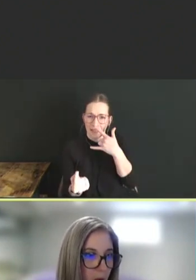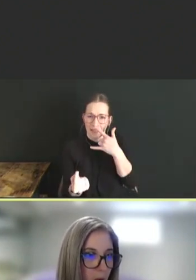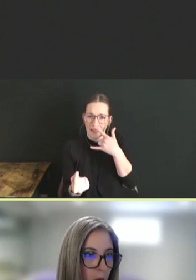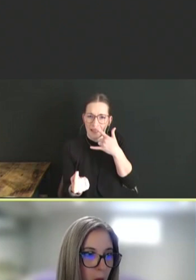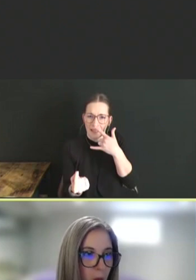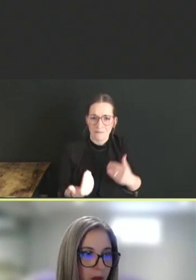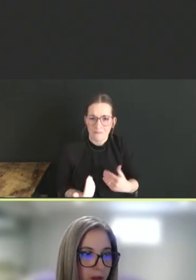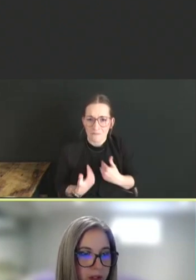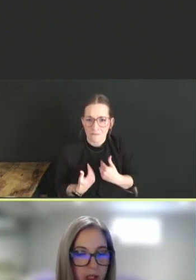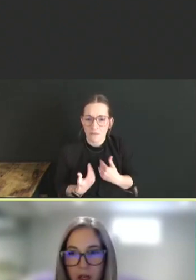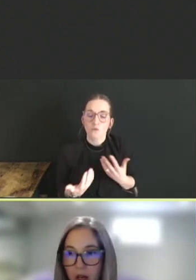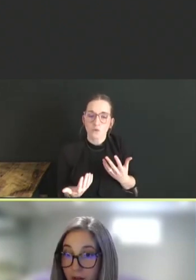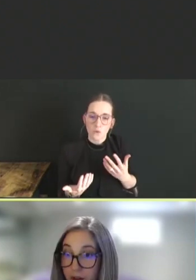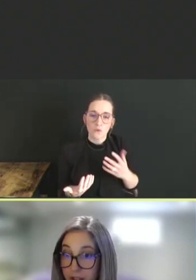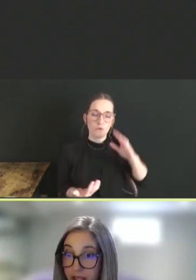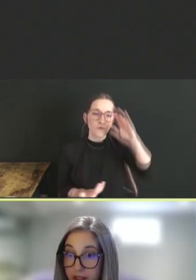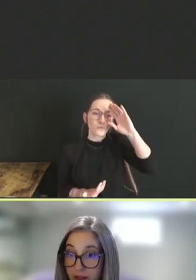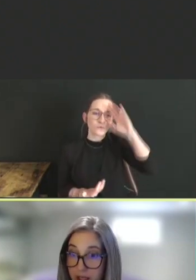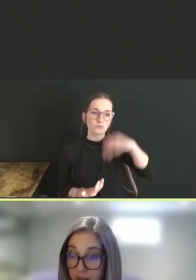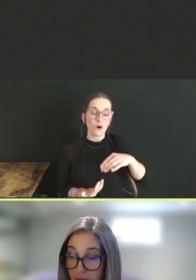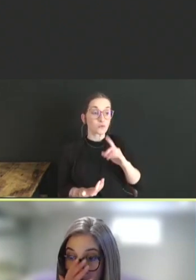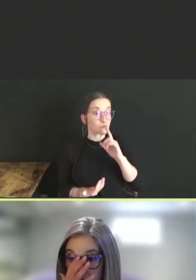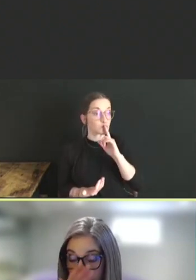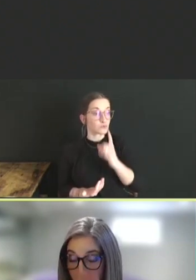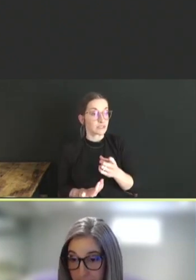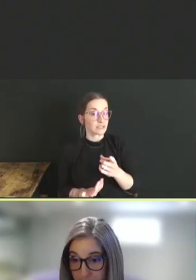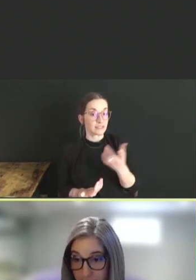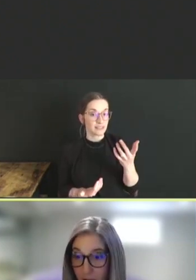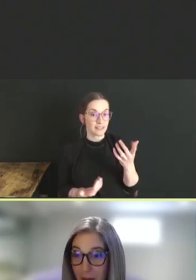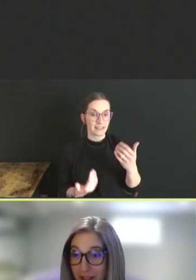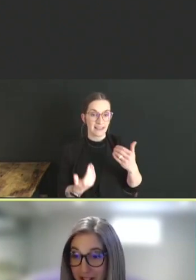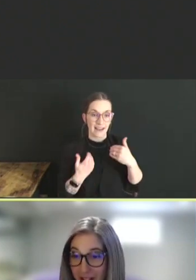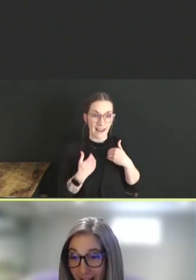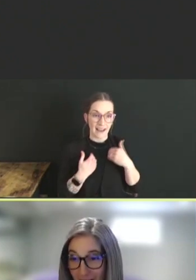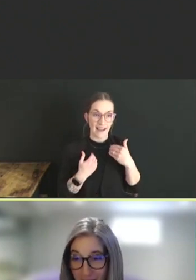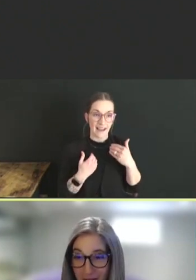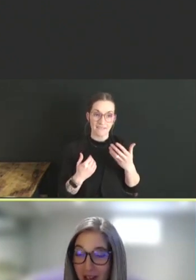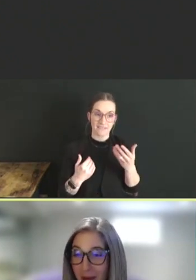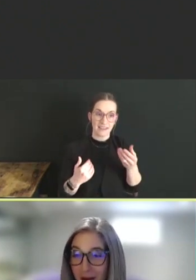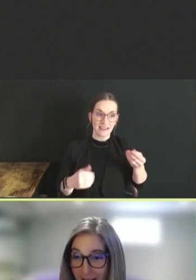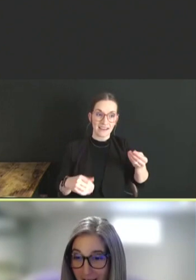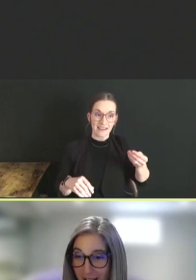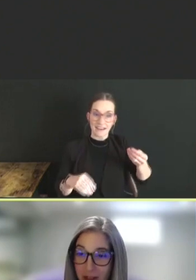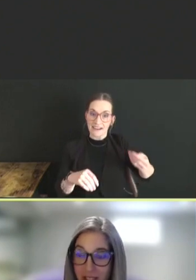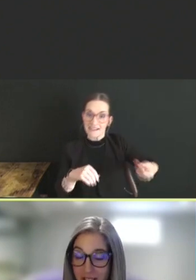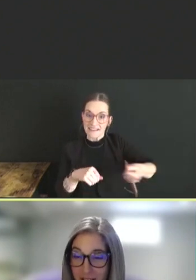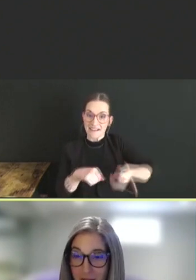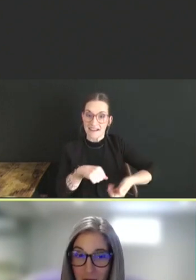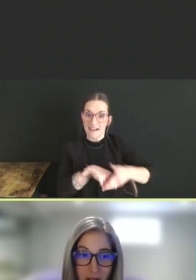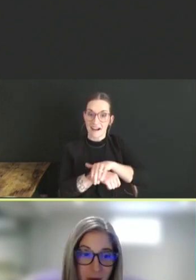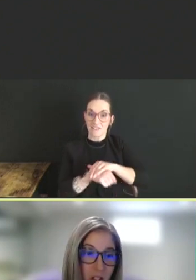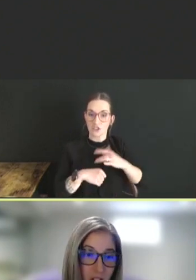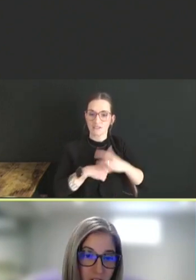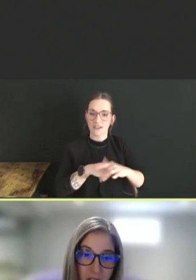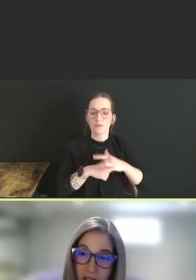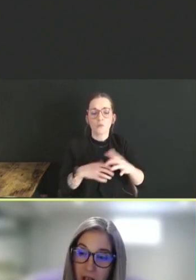really, there's coverage that's available. And this is up until now, we will talk about kind of how this system is going to be changing.